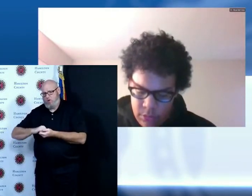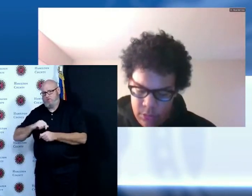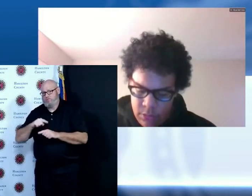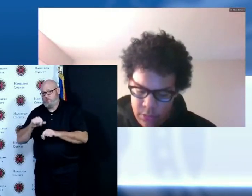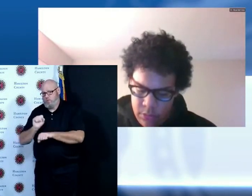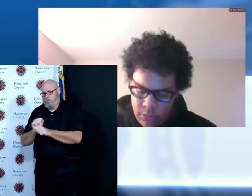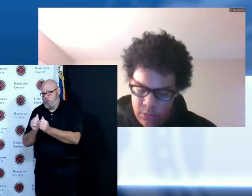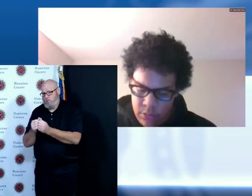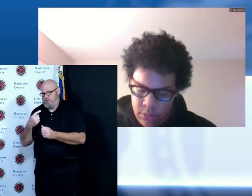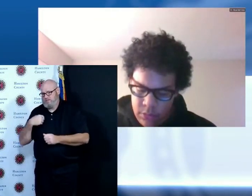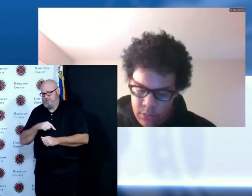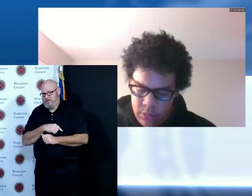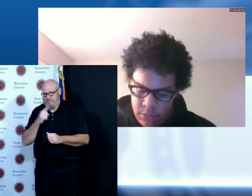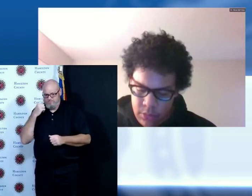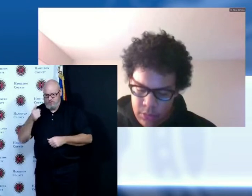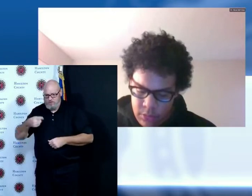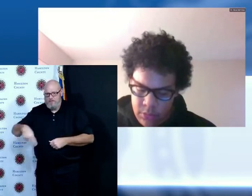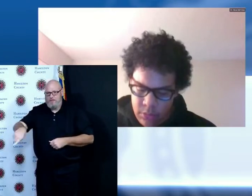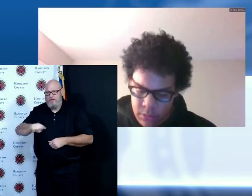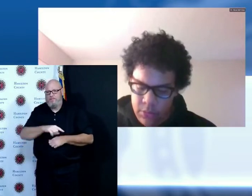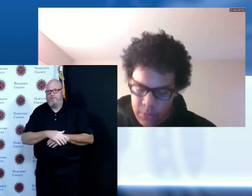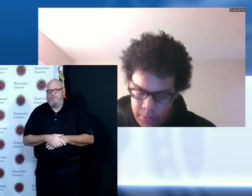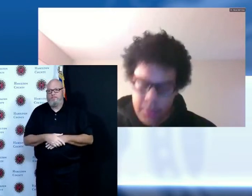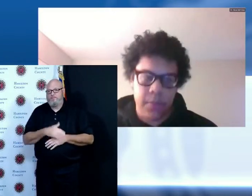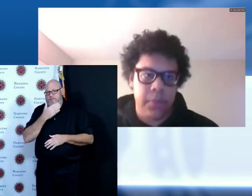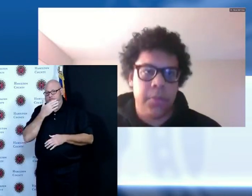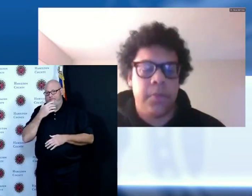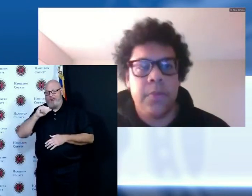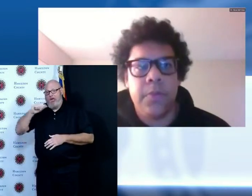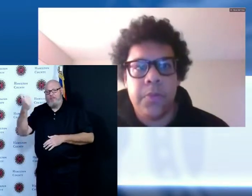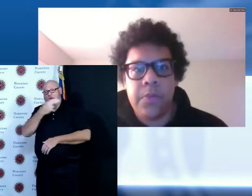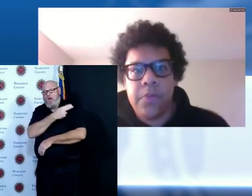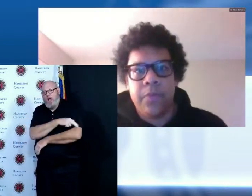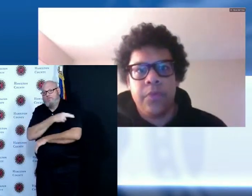that you are assuming that people have cars and transportation to get to a large clinic